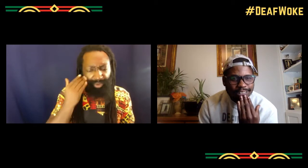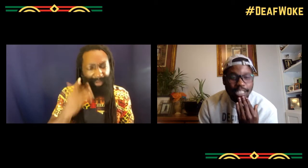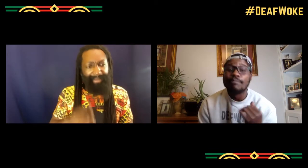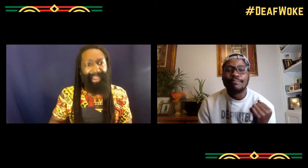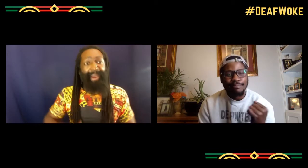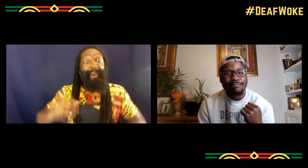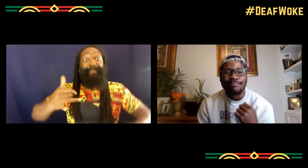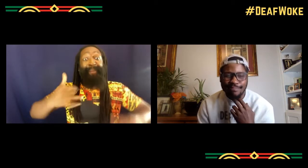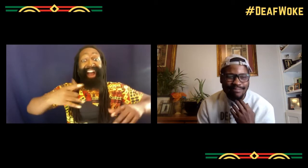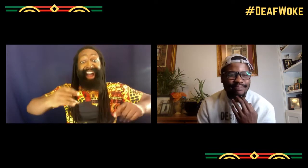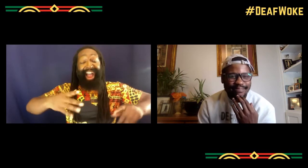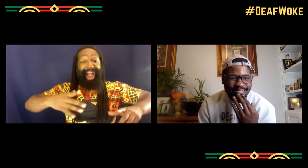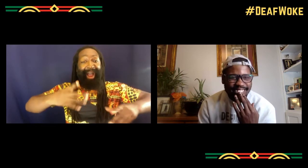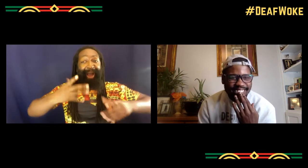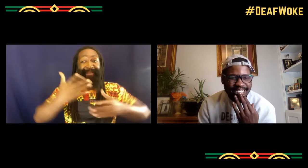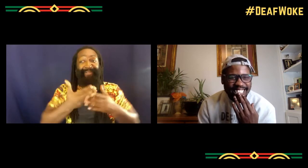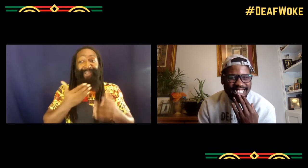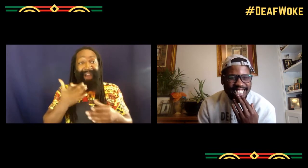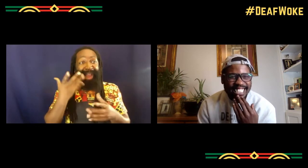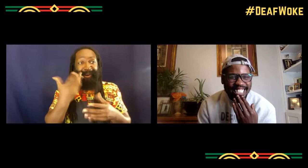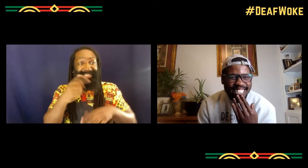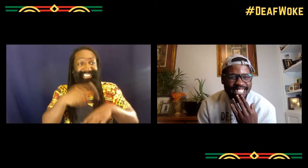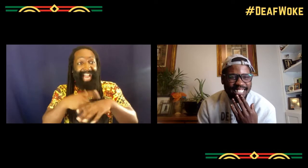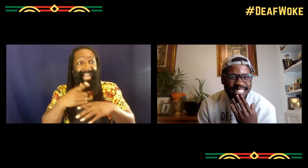you know, support deaf people, you know? And just,